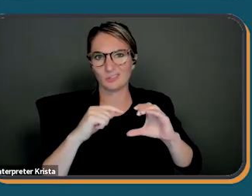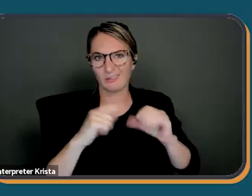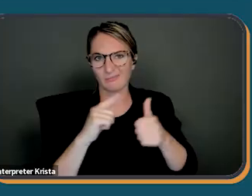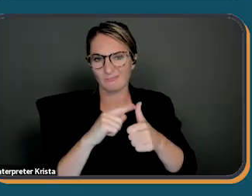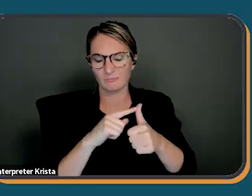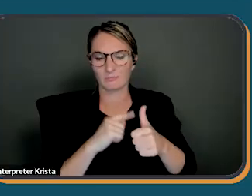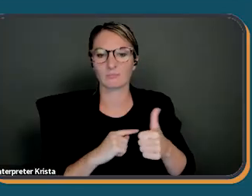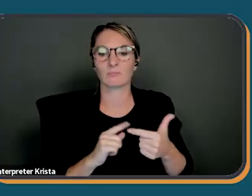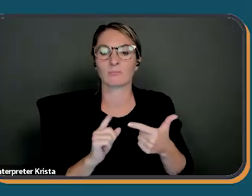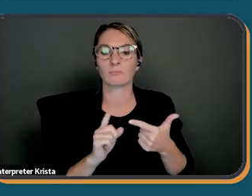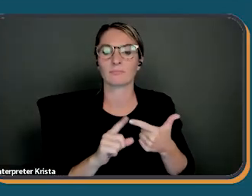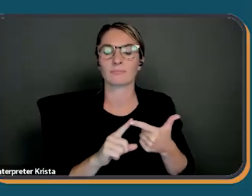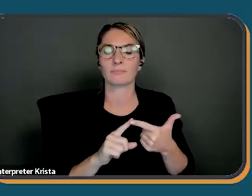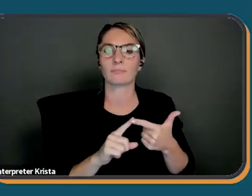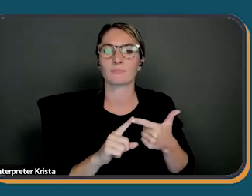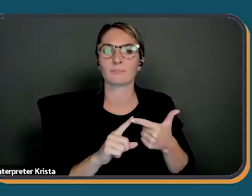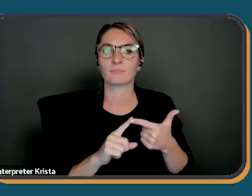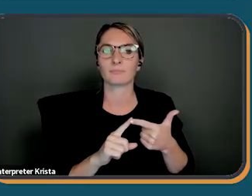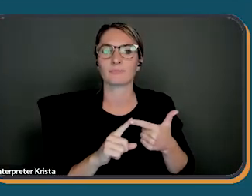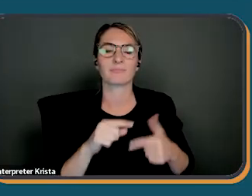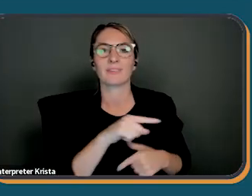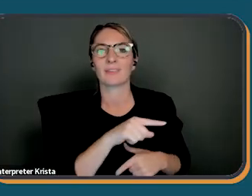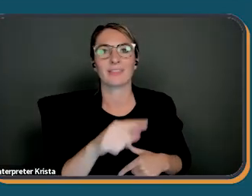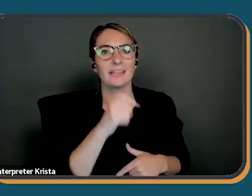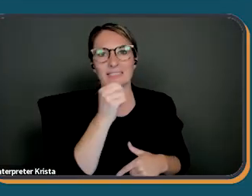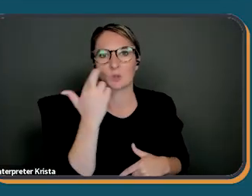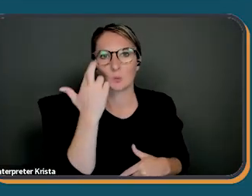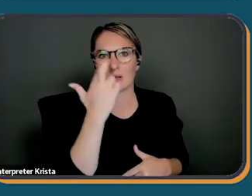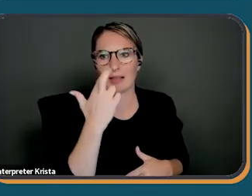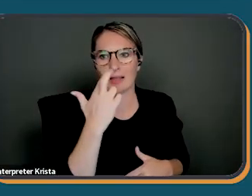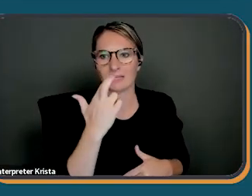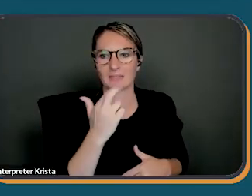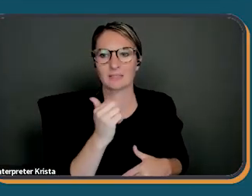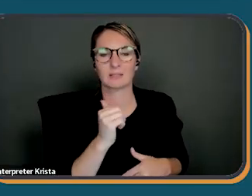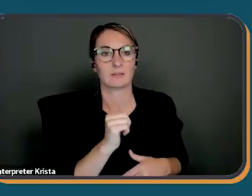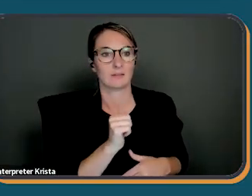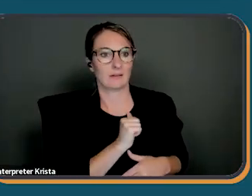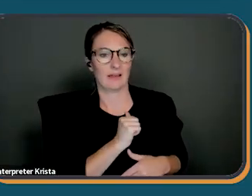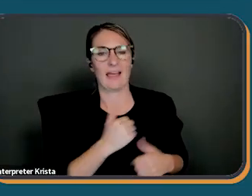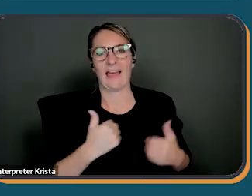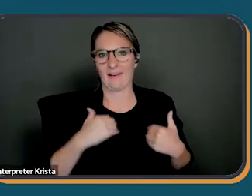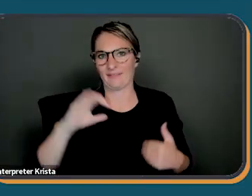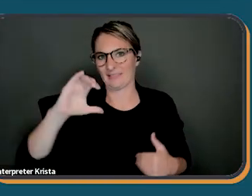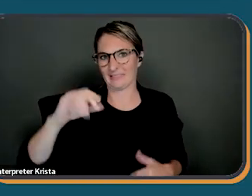they didn't realize that I'm a person with cerebral palsy